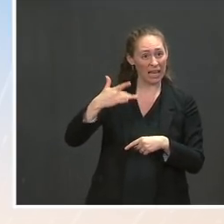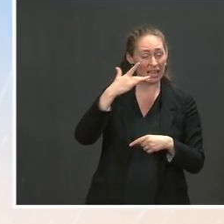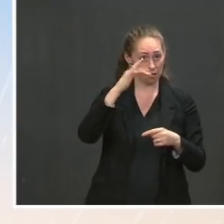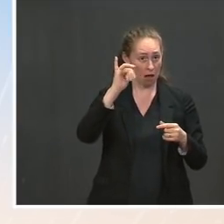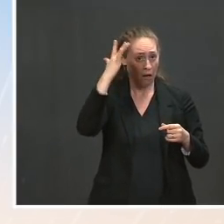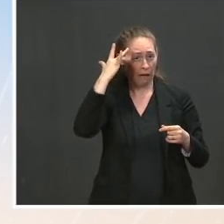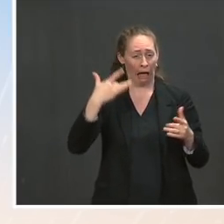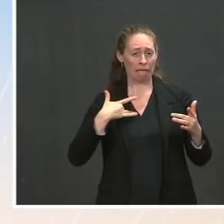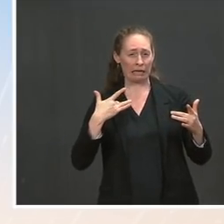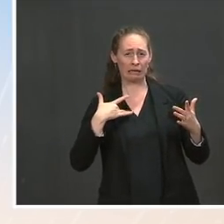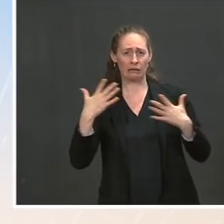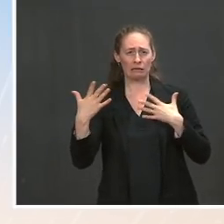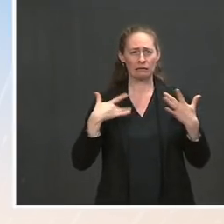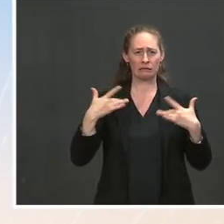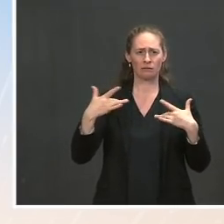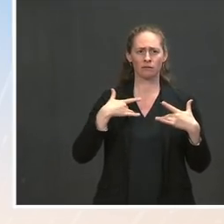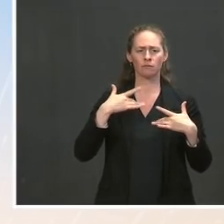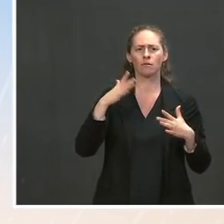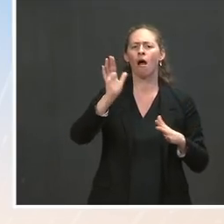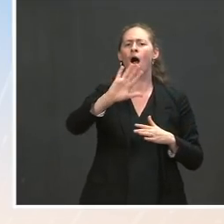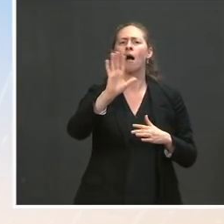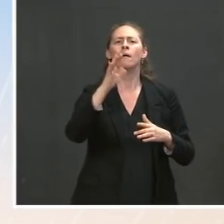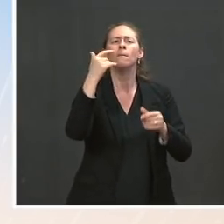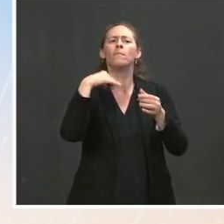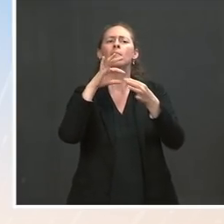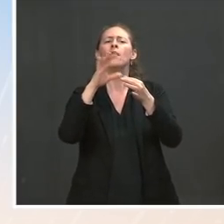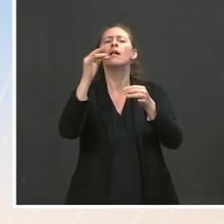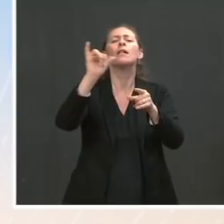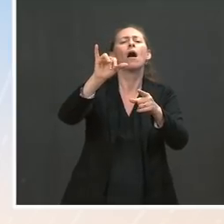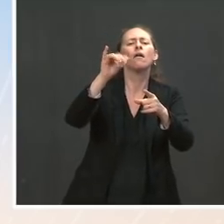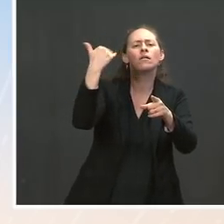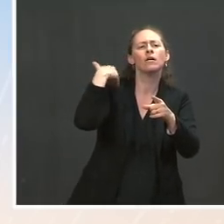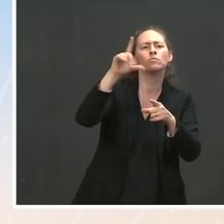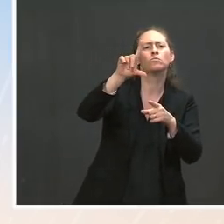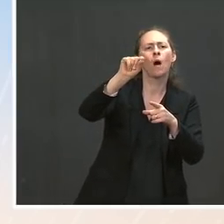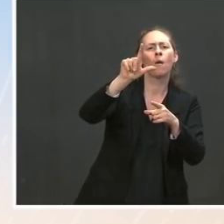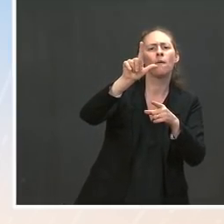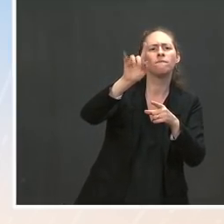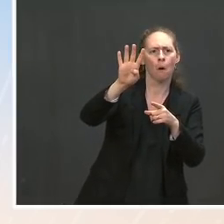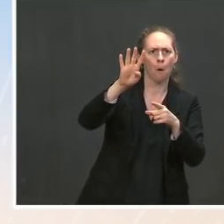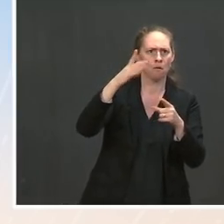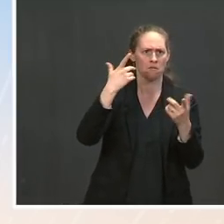"I have no idea if there will be a Republican party." Ms. Psaki: Well, that certainly wasn't what he was getting at,